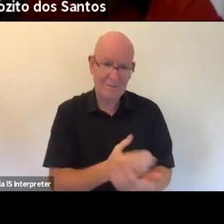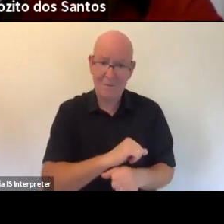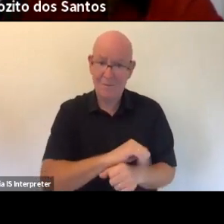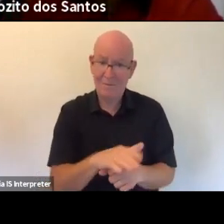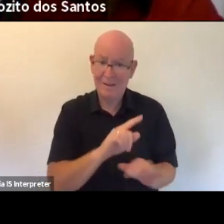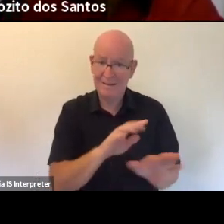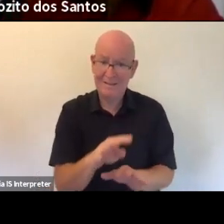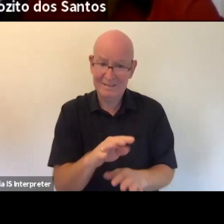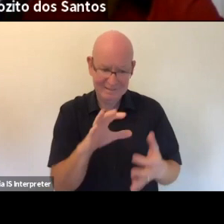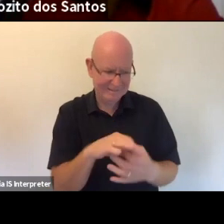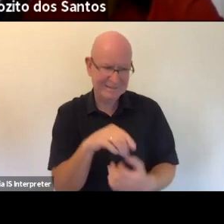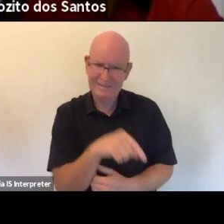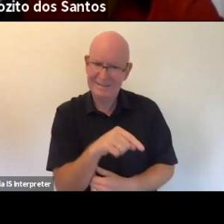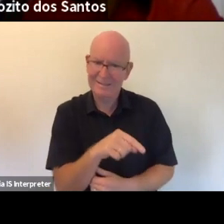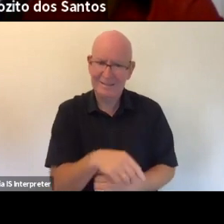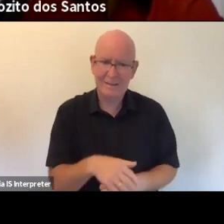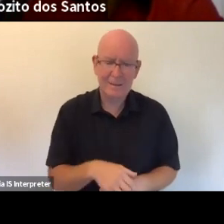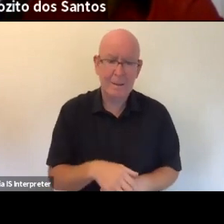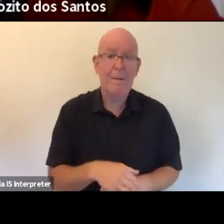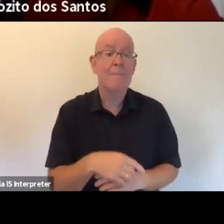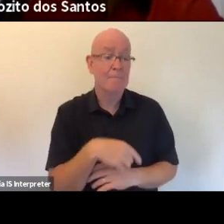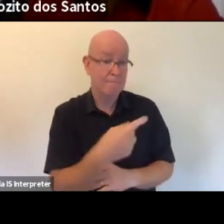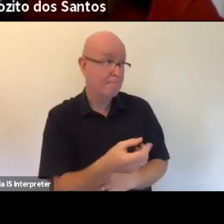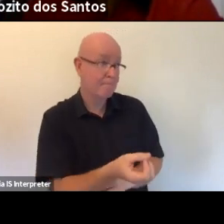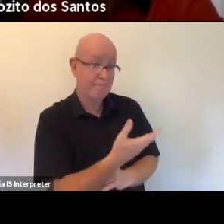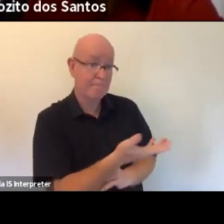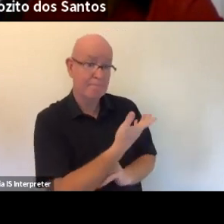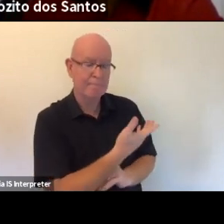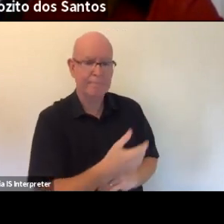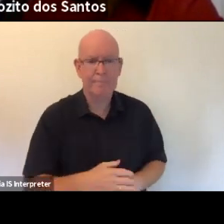So the government support is very low for persons with disabilities,